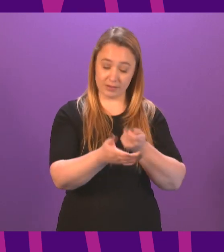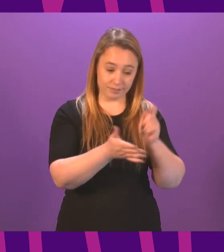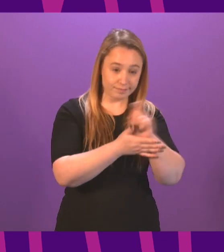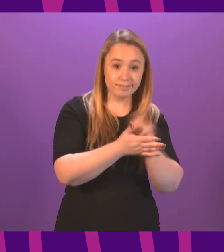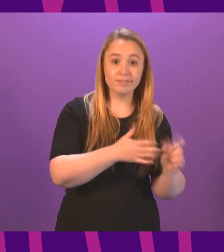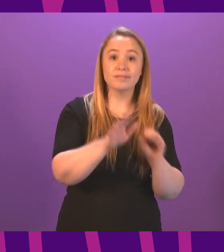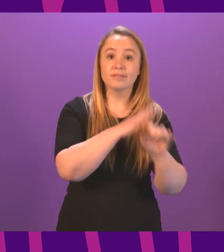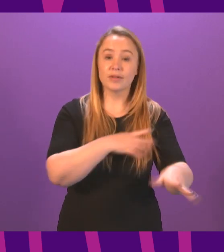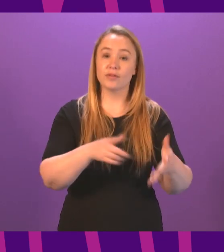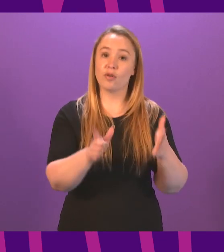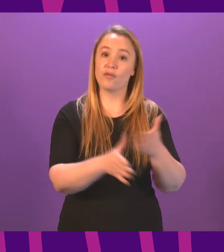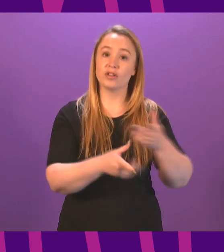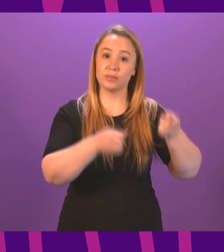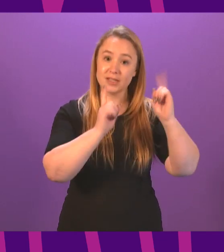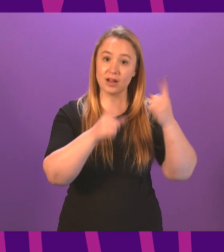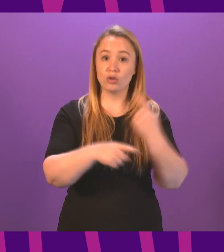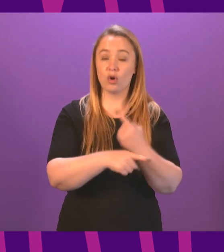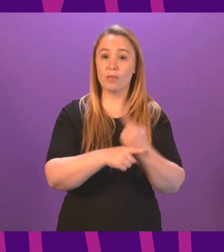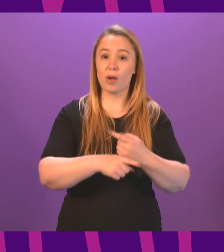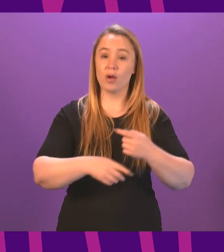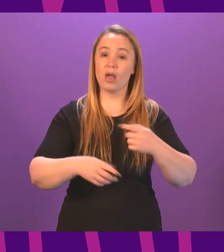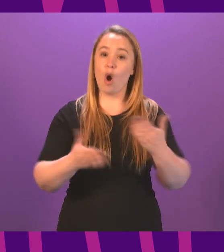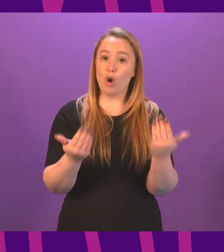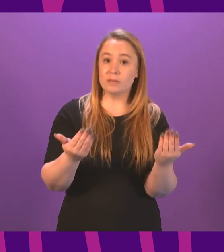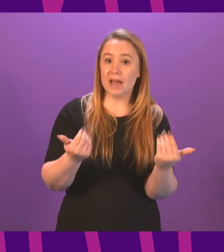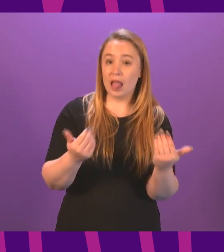owners collectively run more than 100 premises across the city, and they estimate that, in